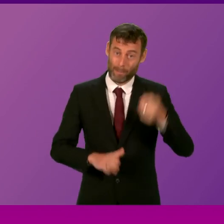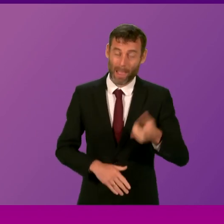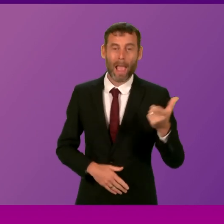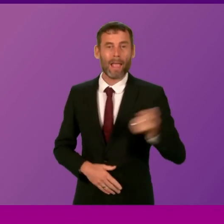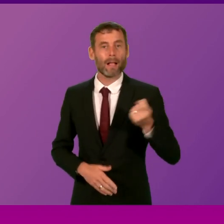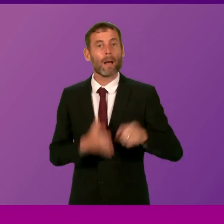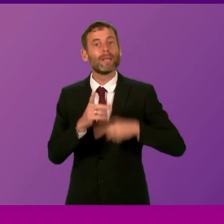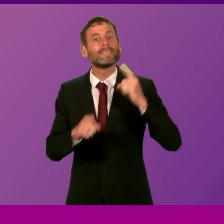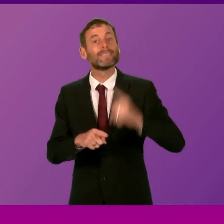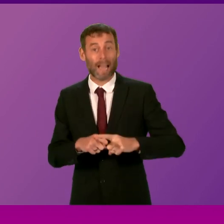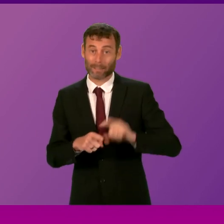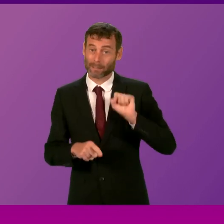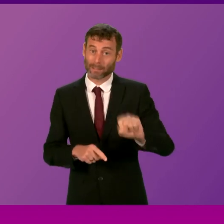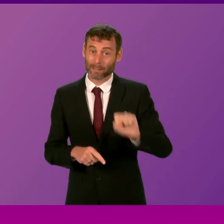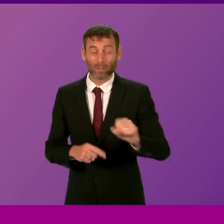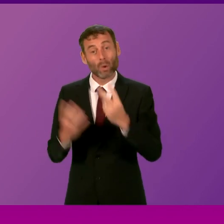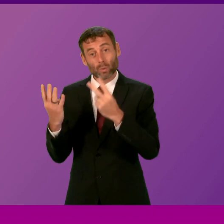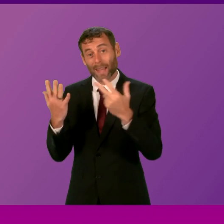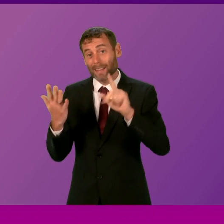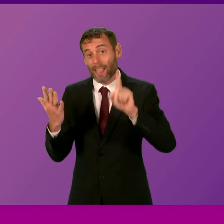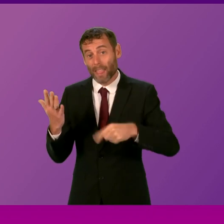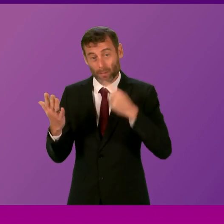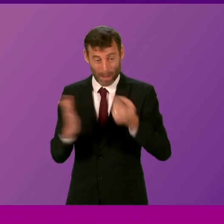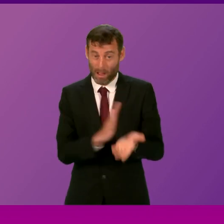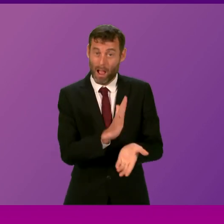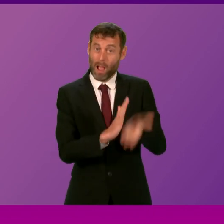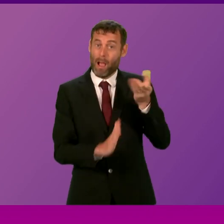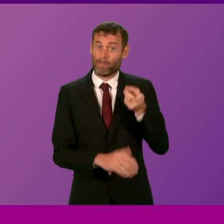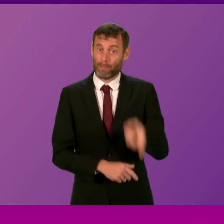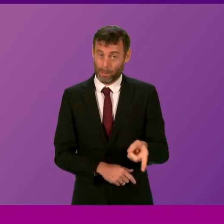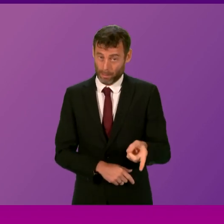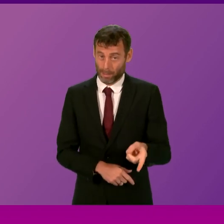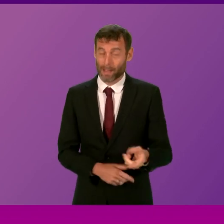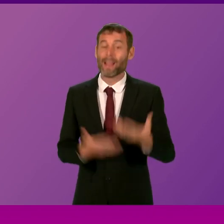for people earning as little as £28,000; and there are now proposals for a £15-a-day charge